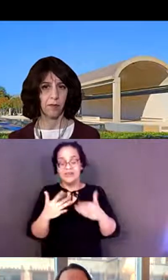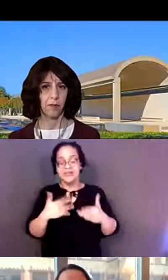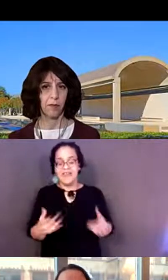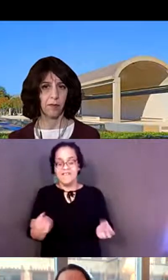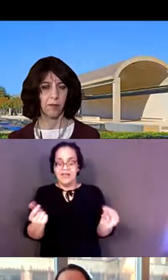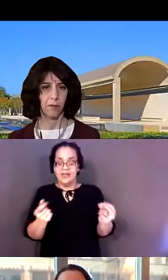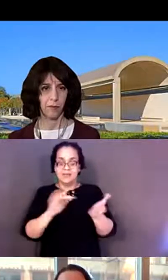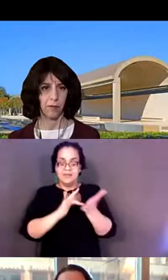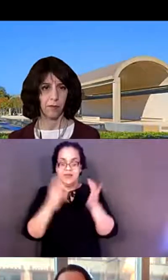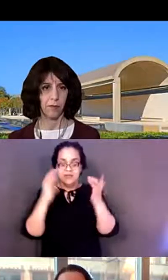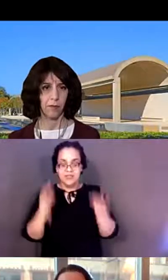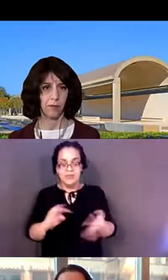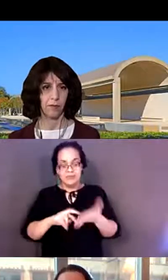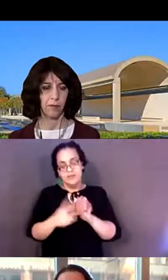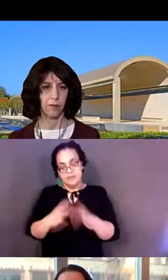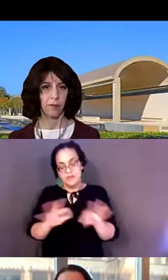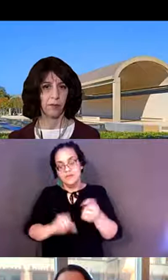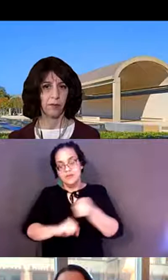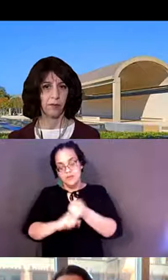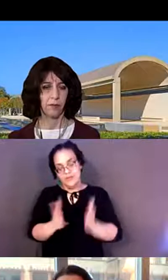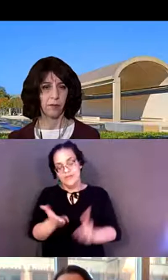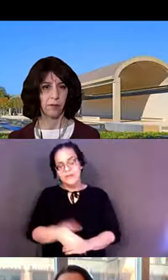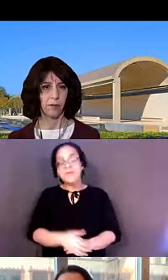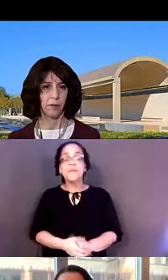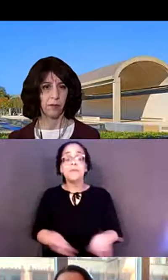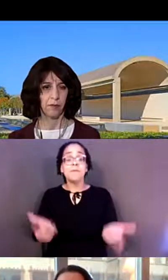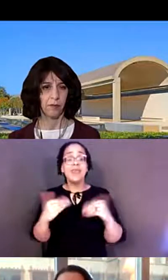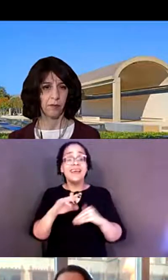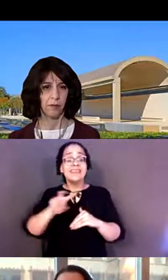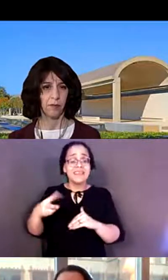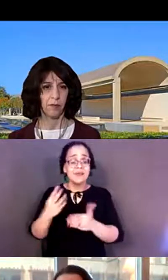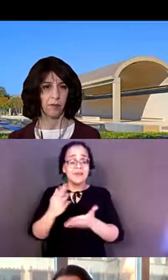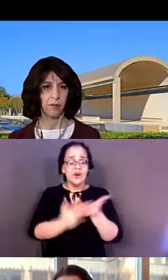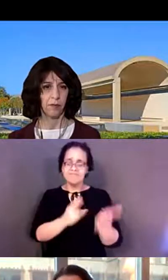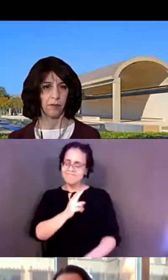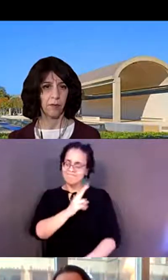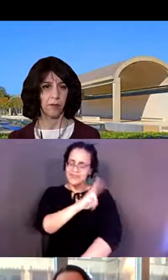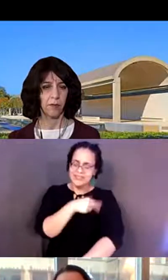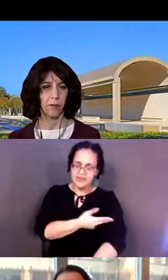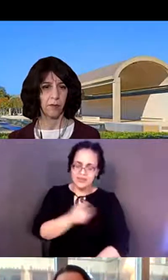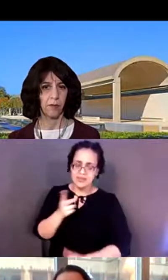person there. The second element is that hospitals can,